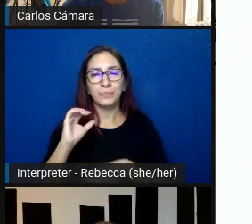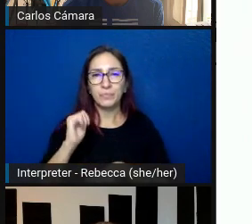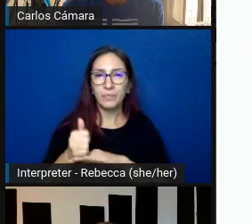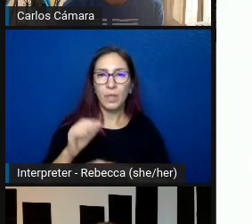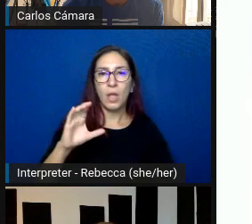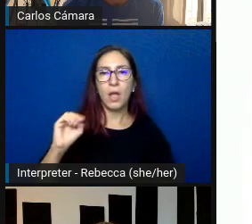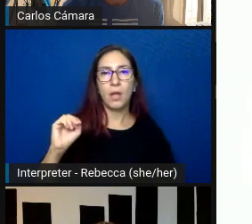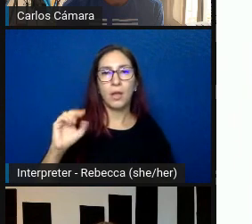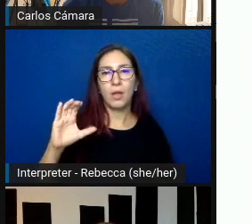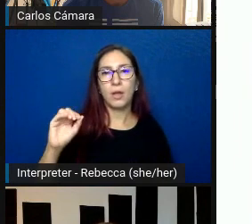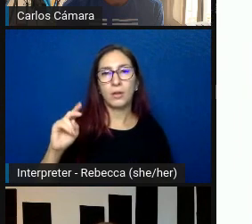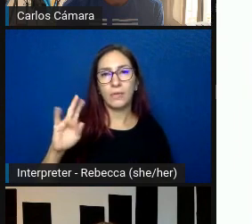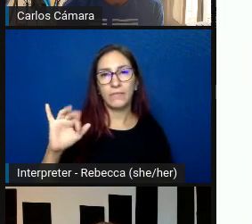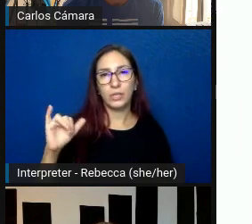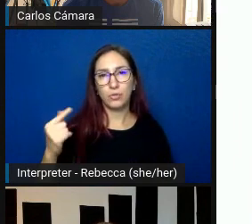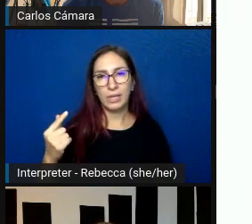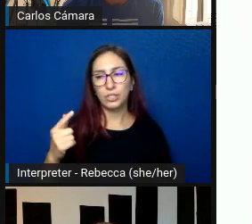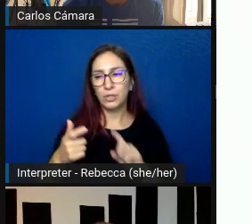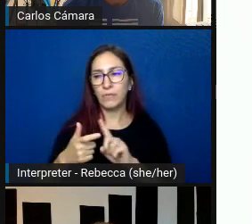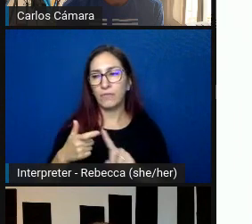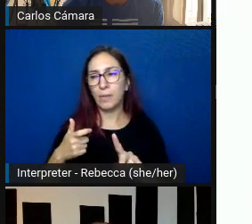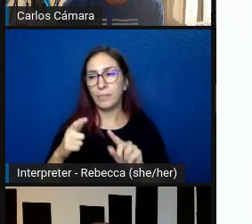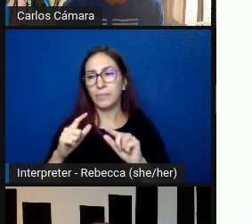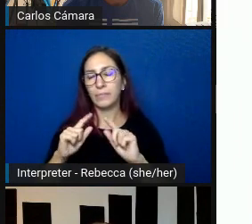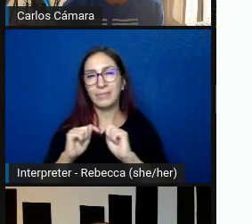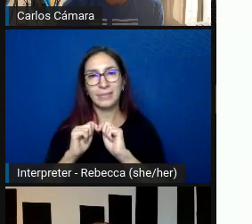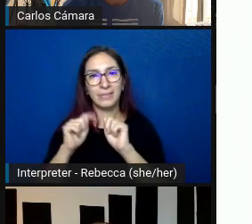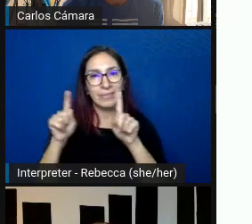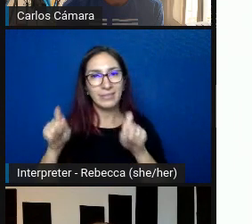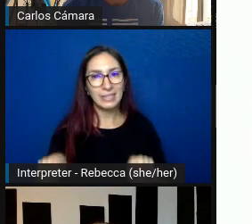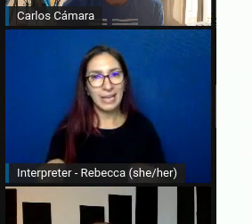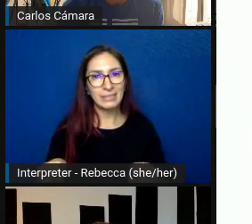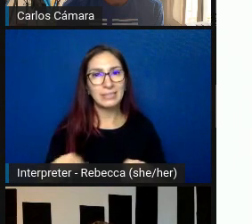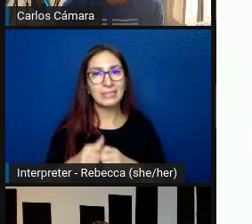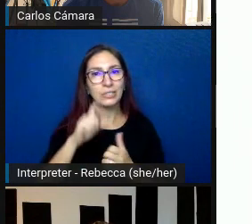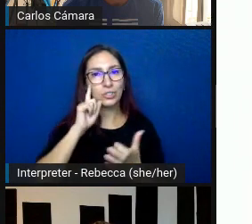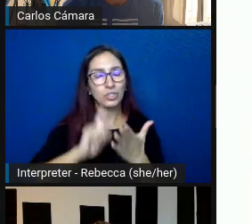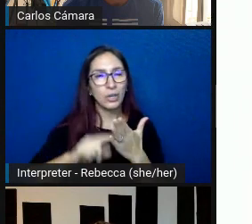from the link test like checking for the contrast. Then we have here a contrast issue.